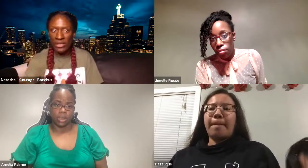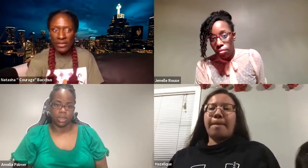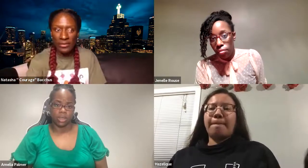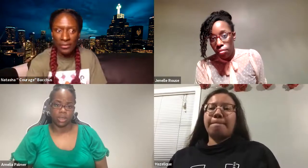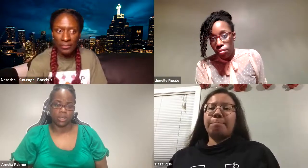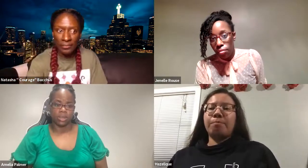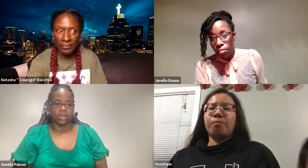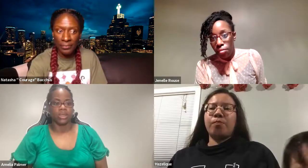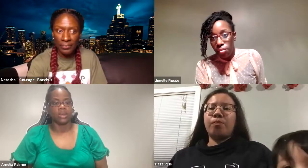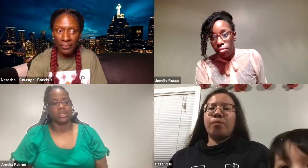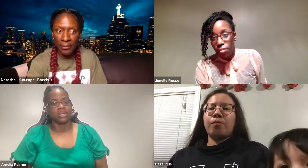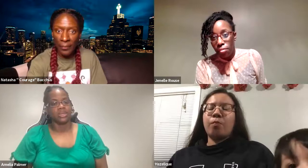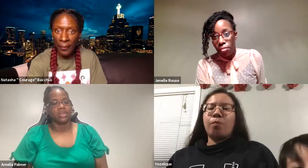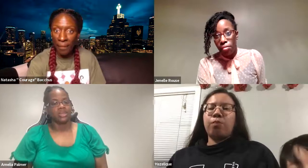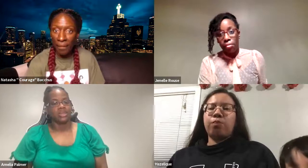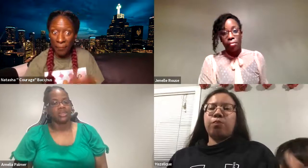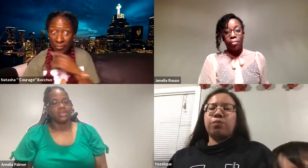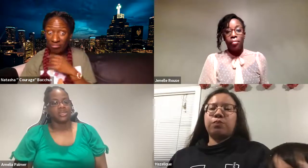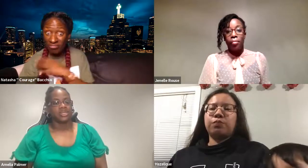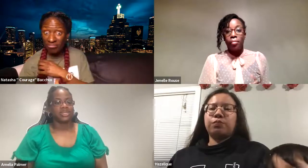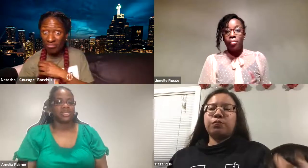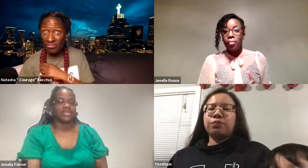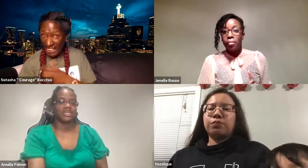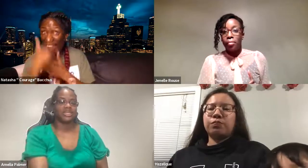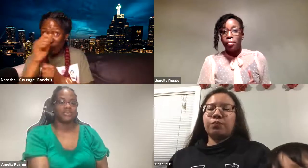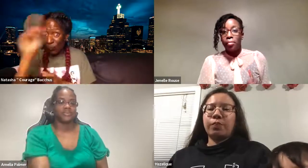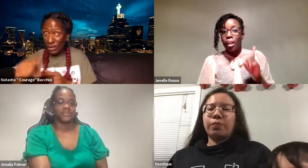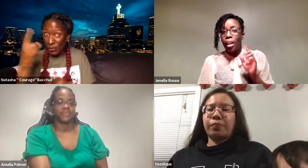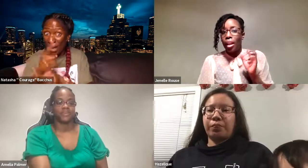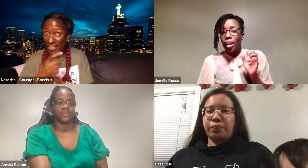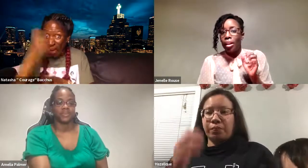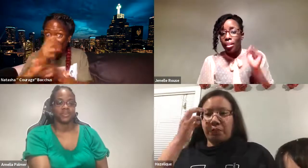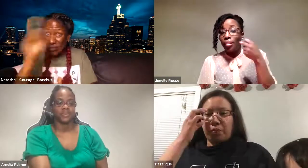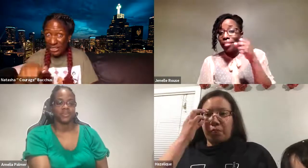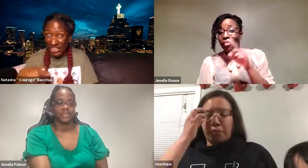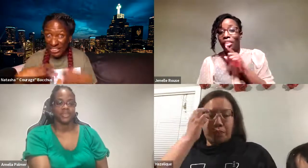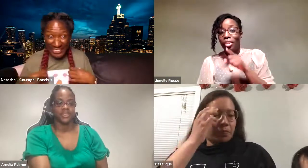that or is it something that we need to just accept as it is. that's a